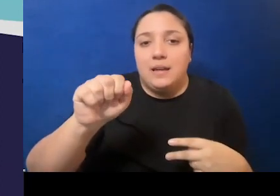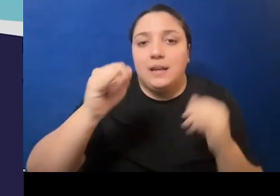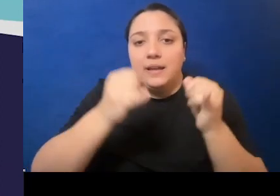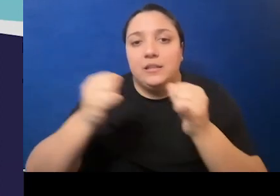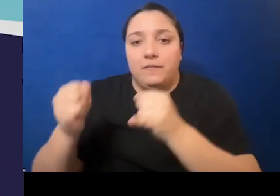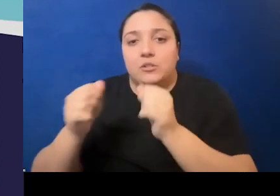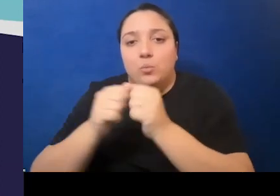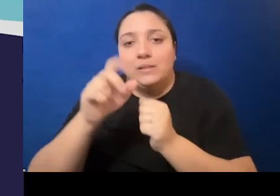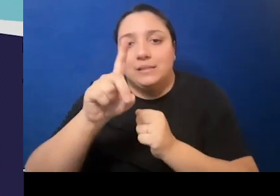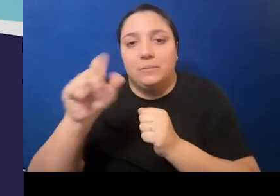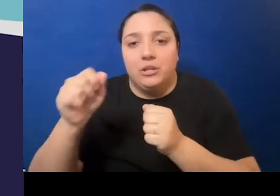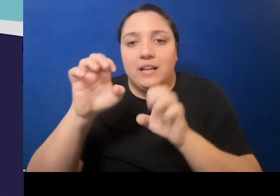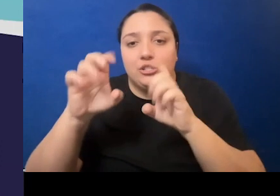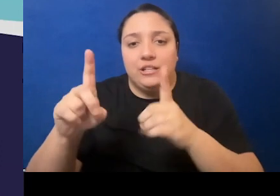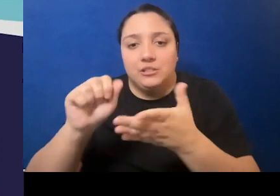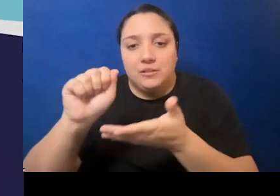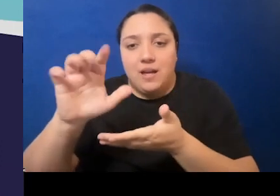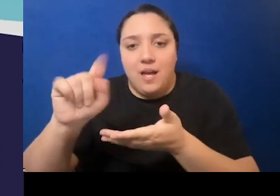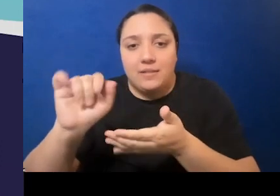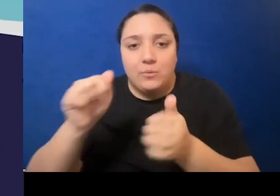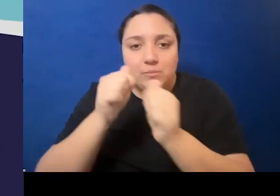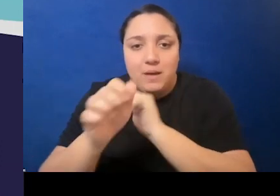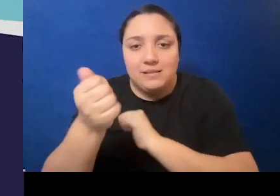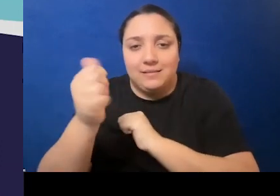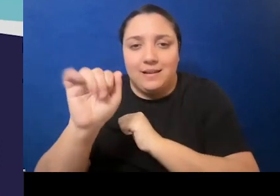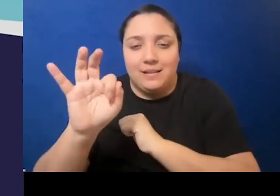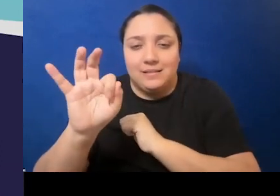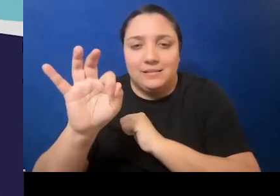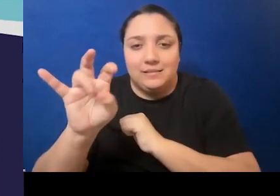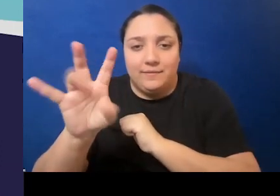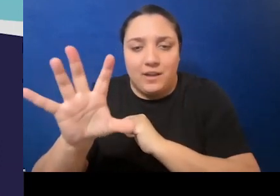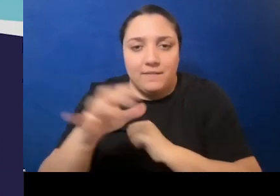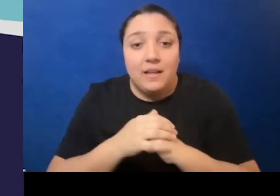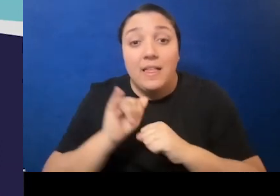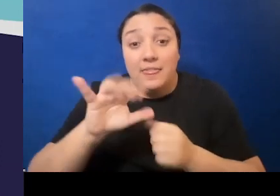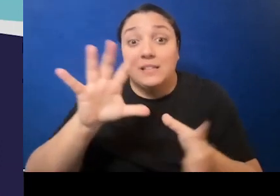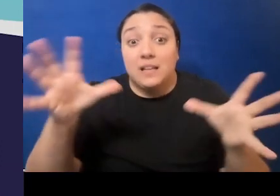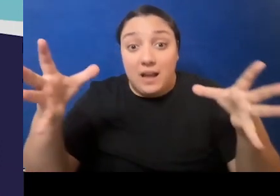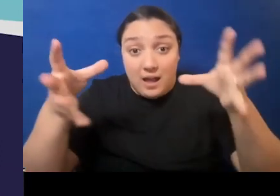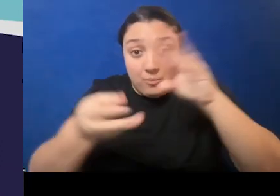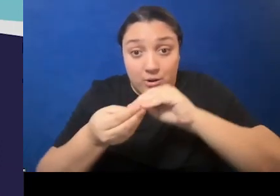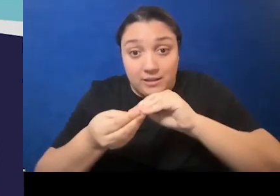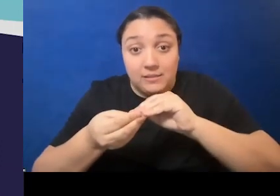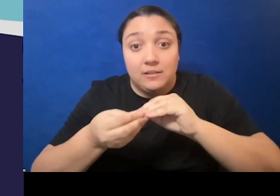FOR. THE IDEA IS THE LAW THAT